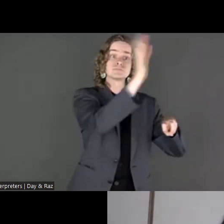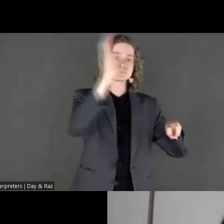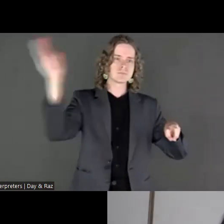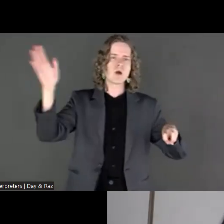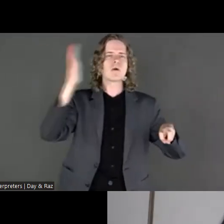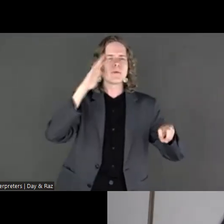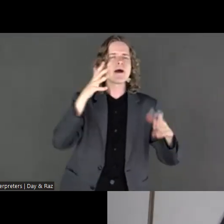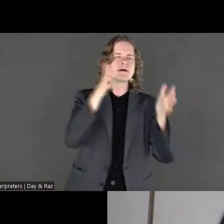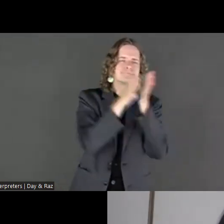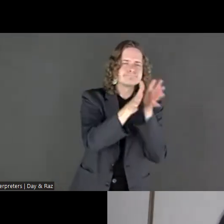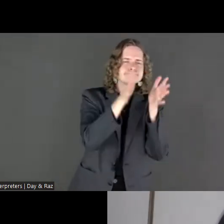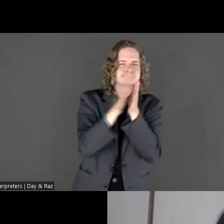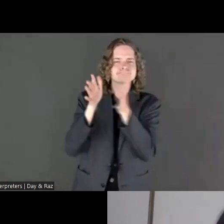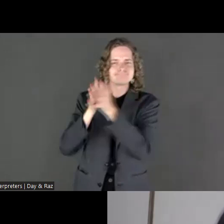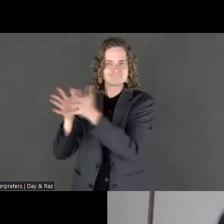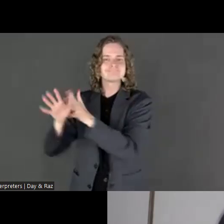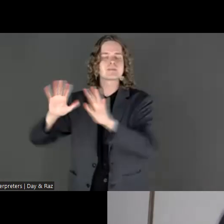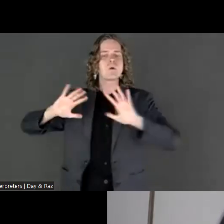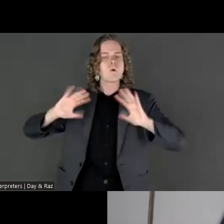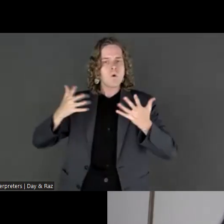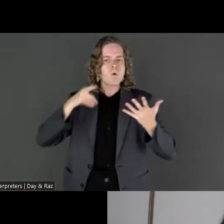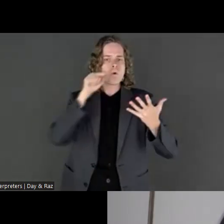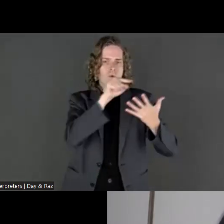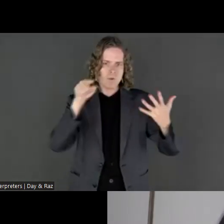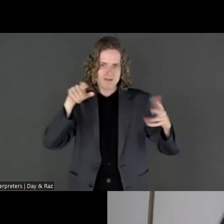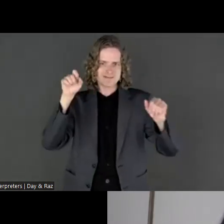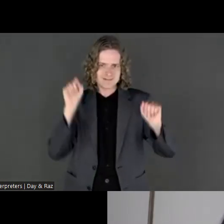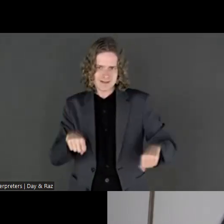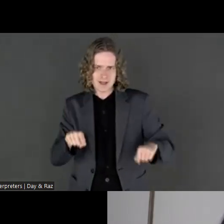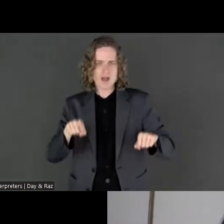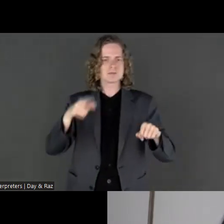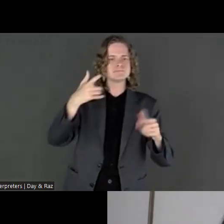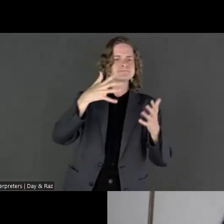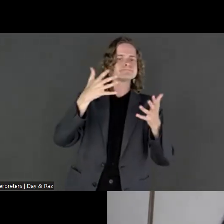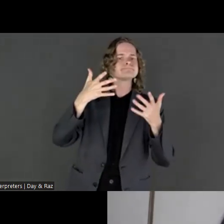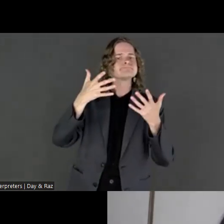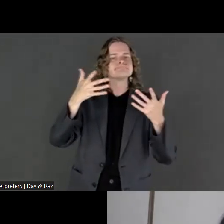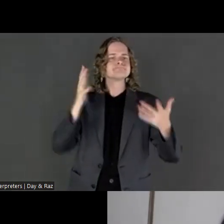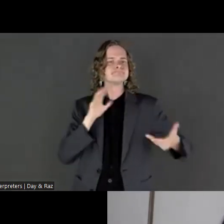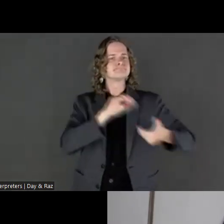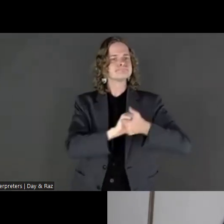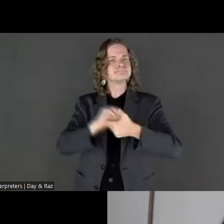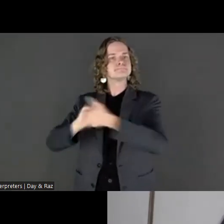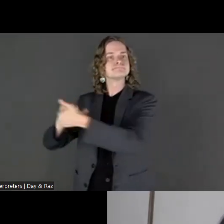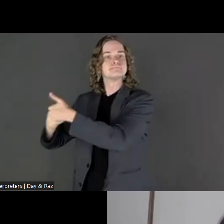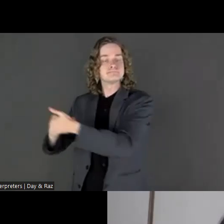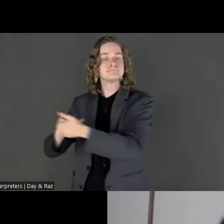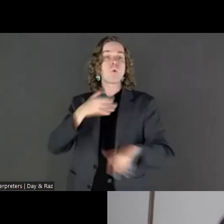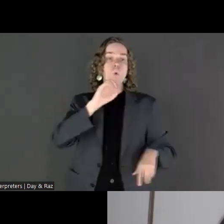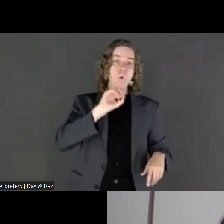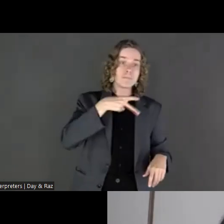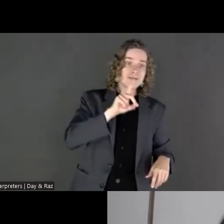equal and meaningful partnerships with OPDs to strengthen localization and disability inclusion.